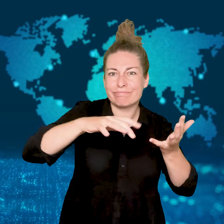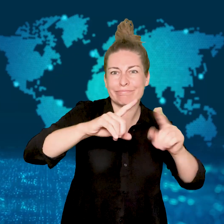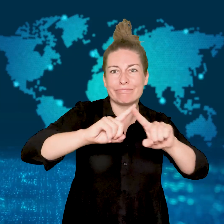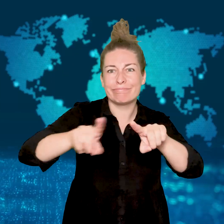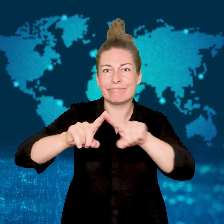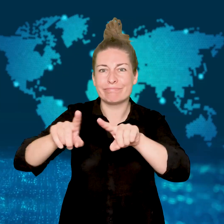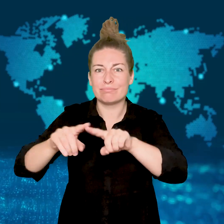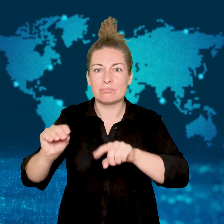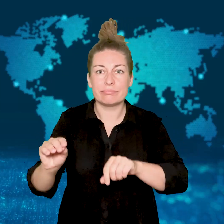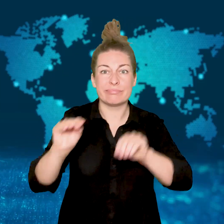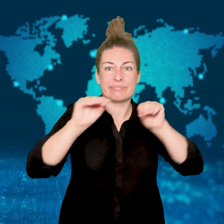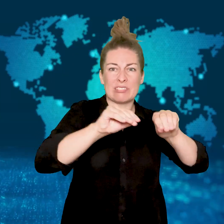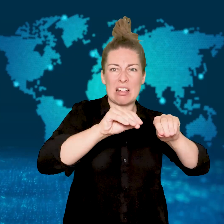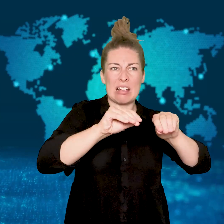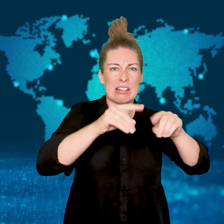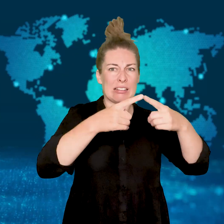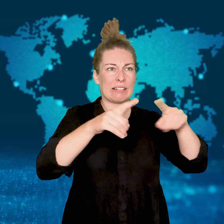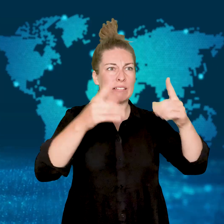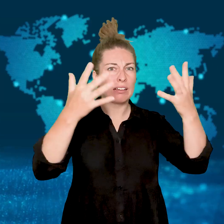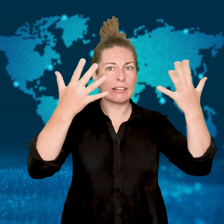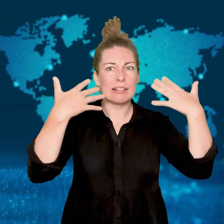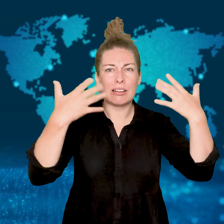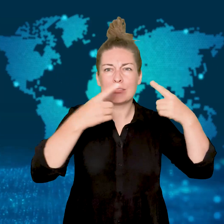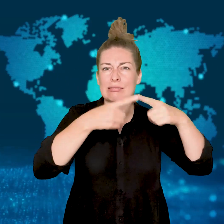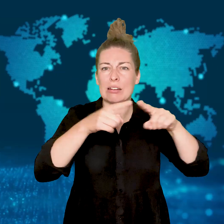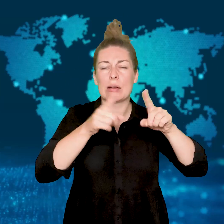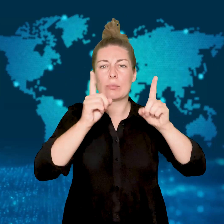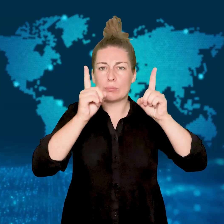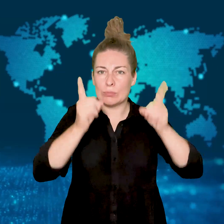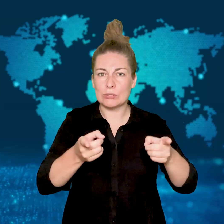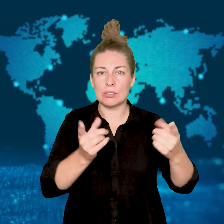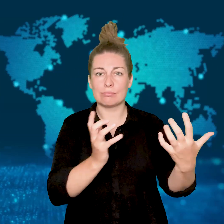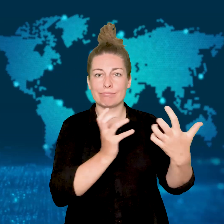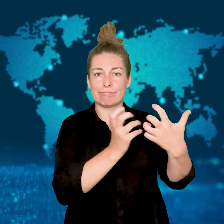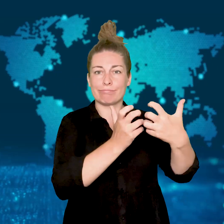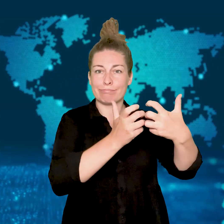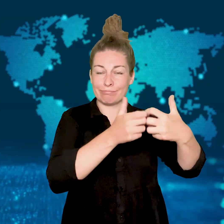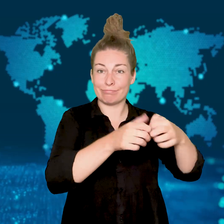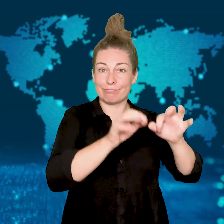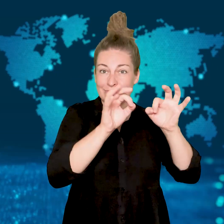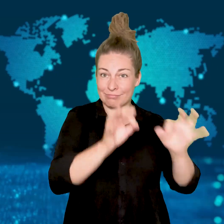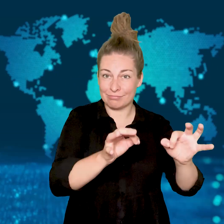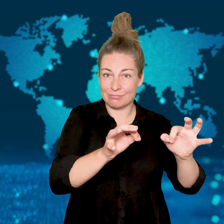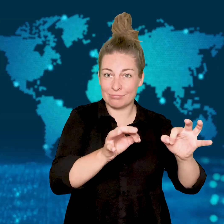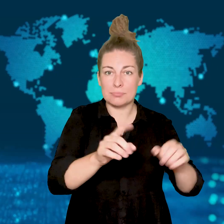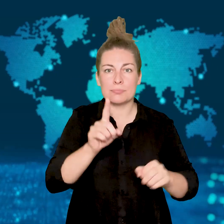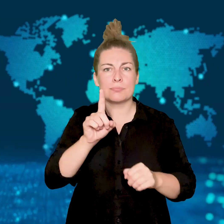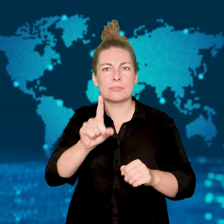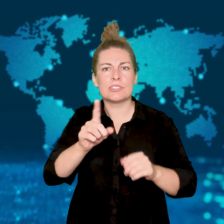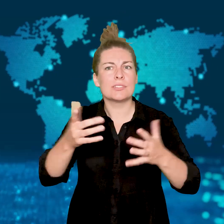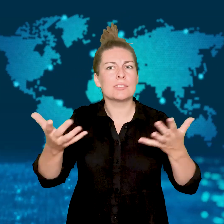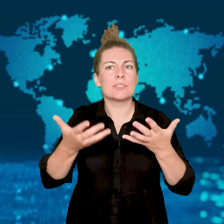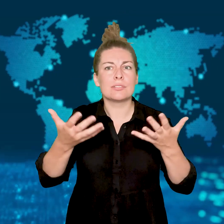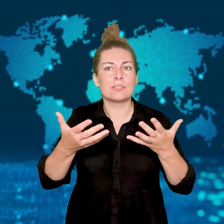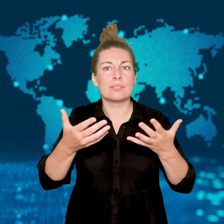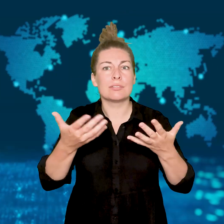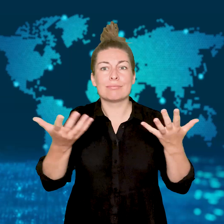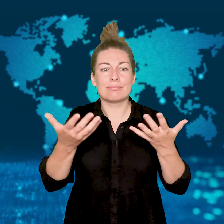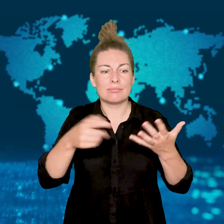The spread of the species has been caused by human activity